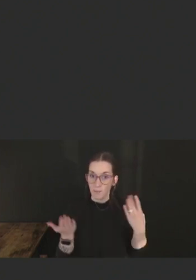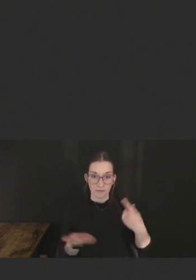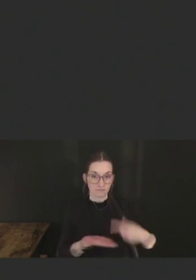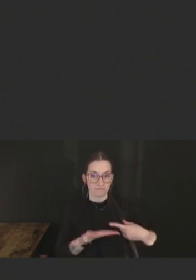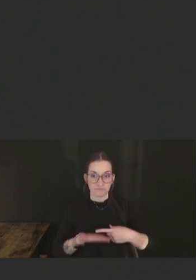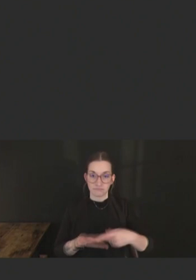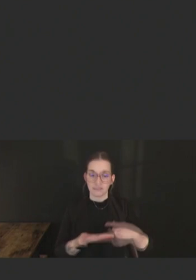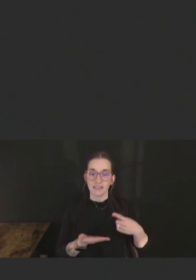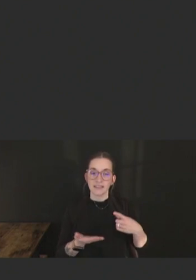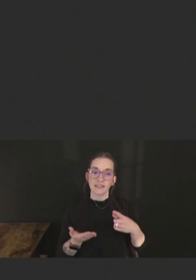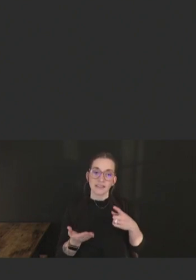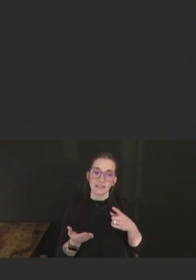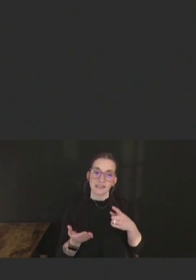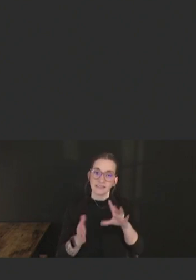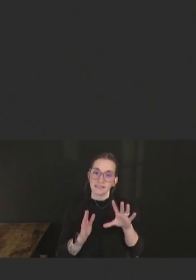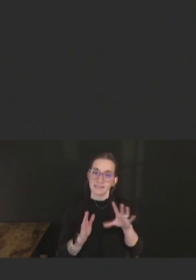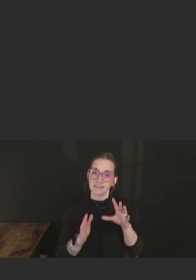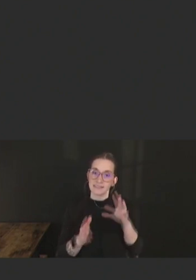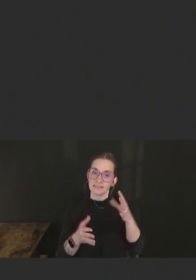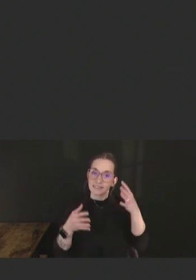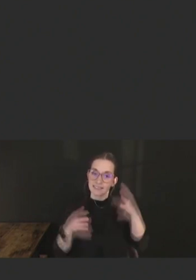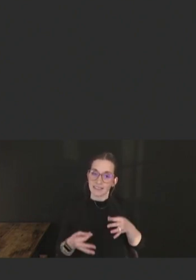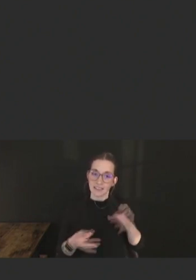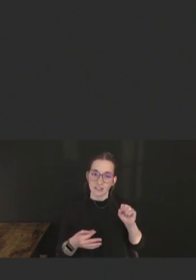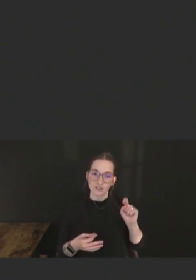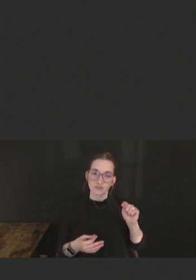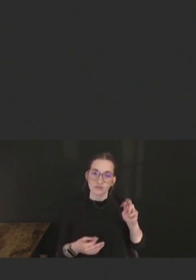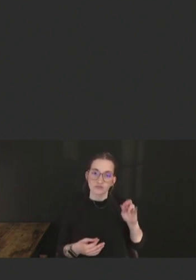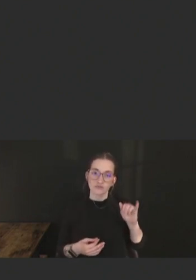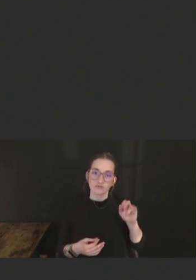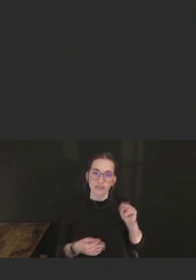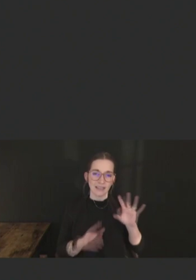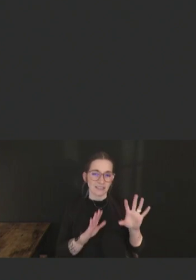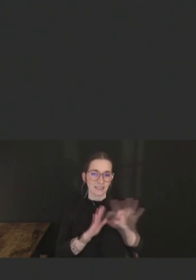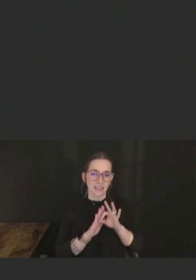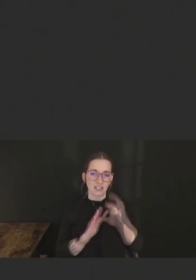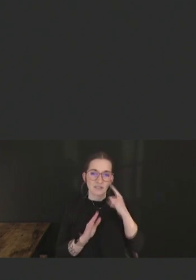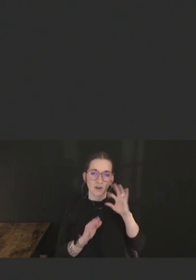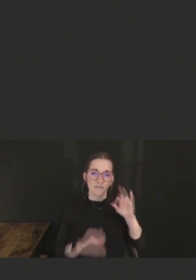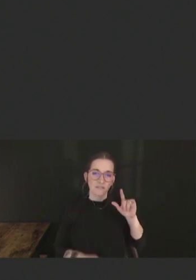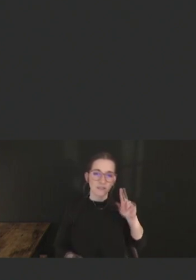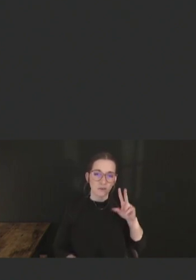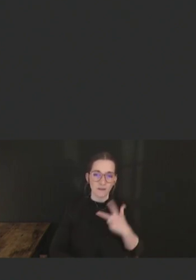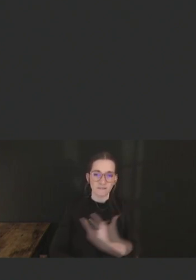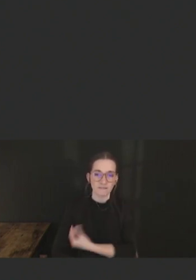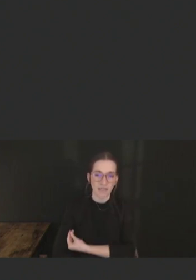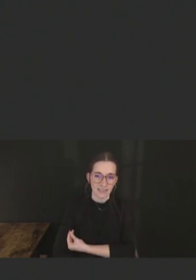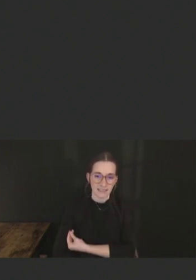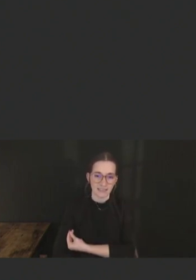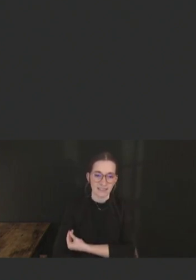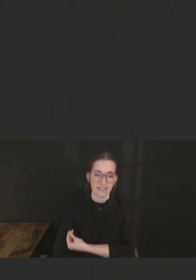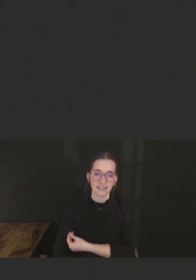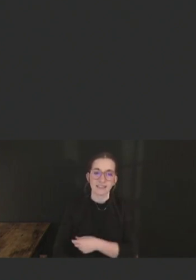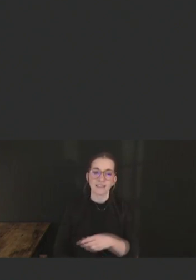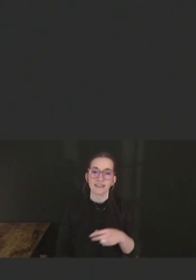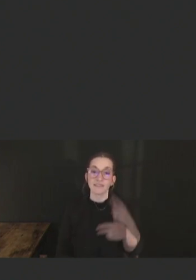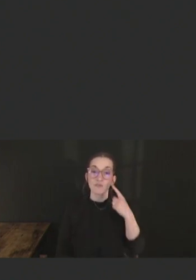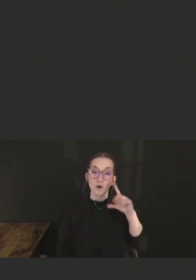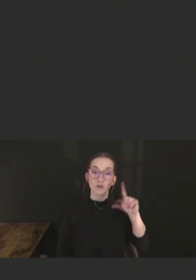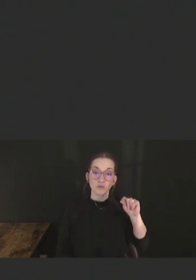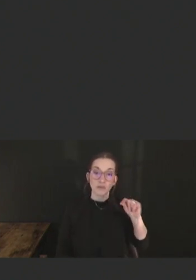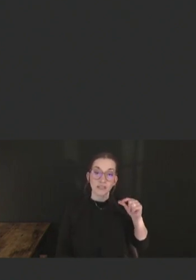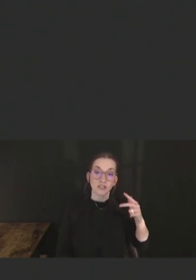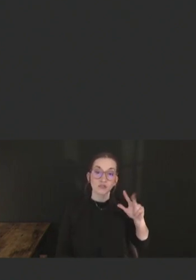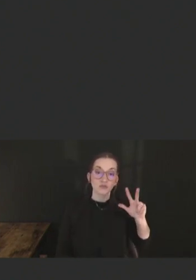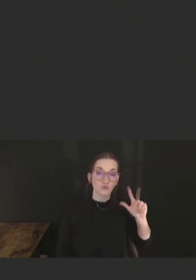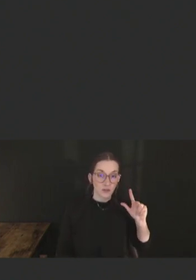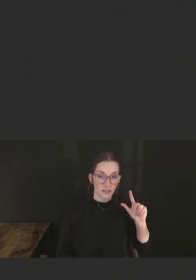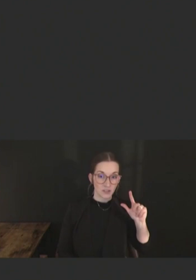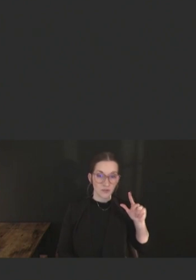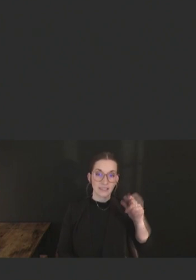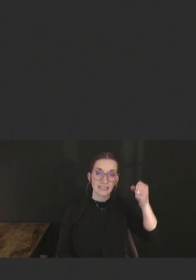for the flu virus vaccine strains, 2023 Southern Hemisphere influenza season.